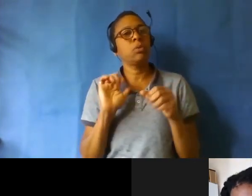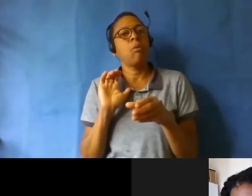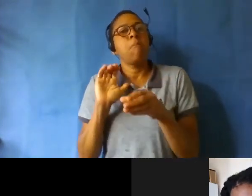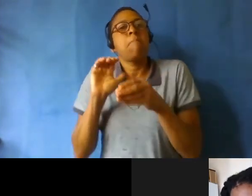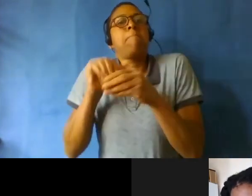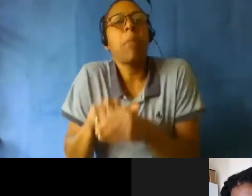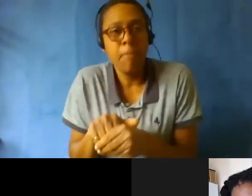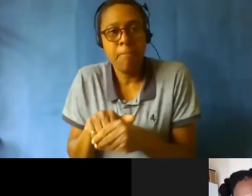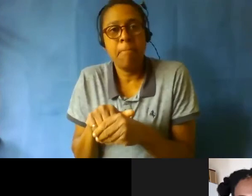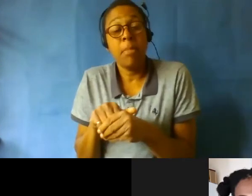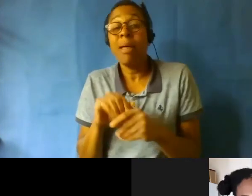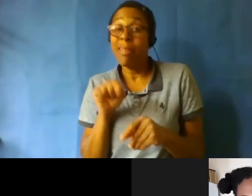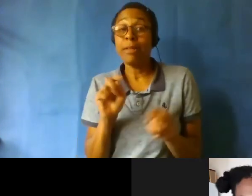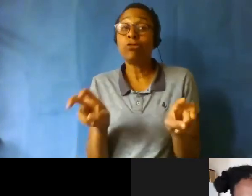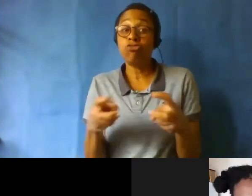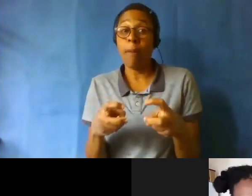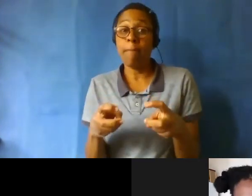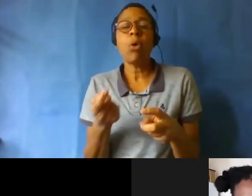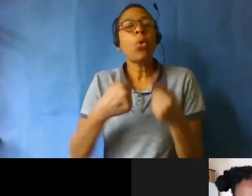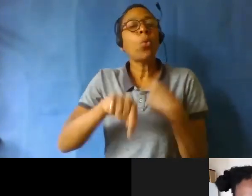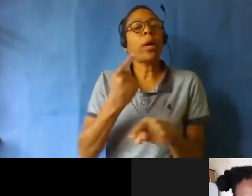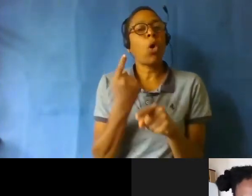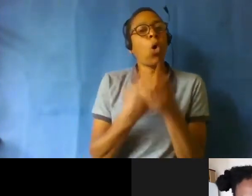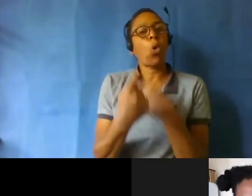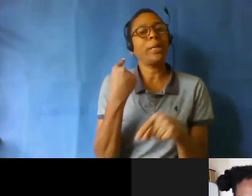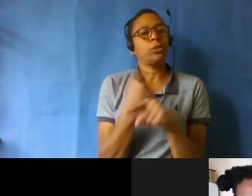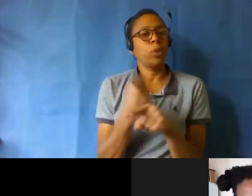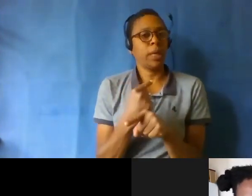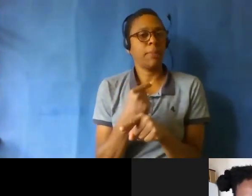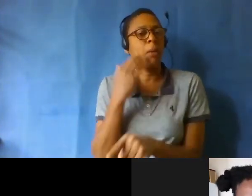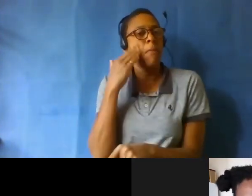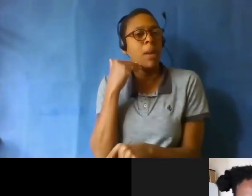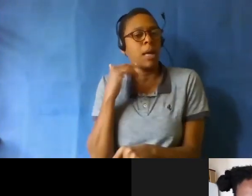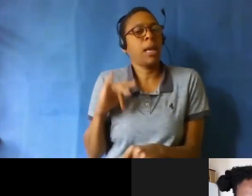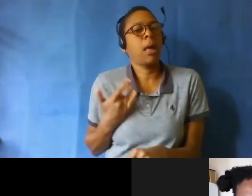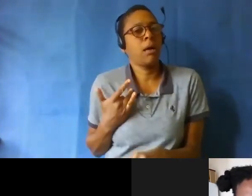where we are only allowing certain types of Black people in when we refer